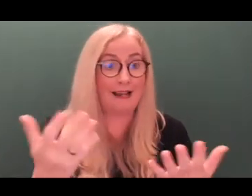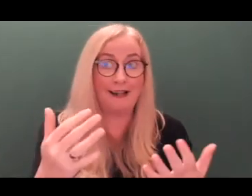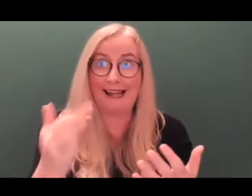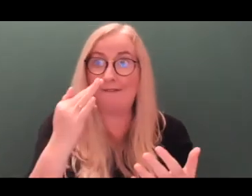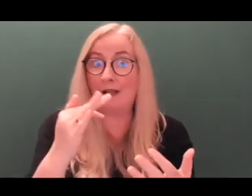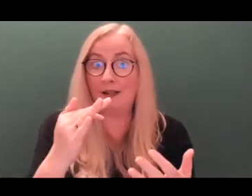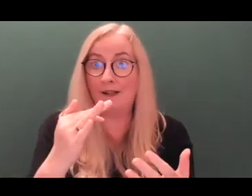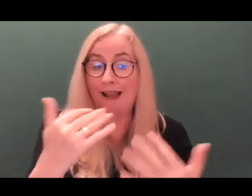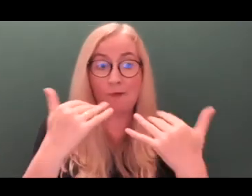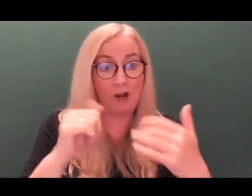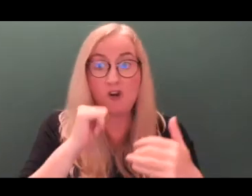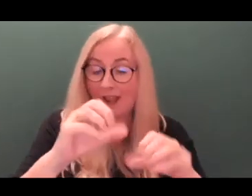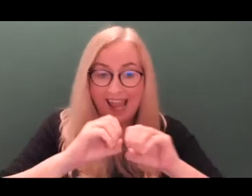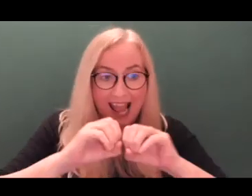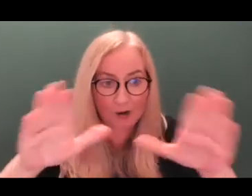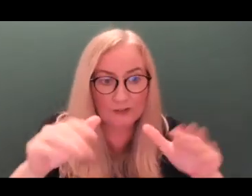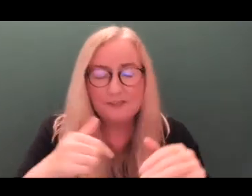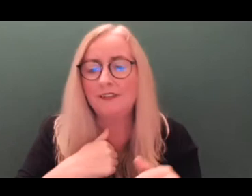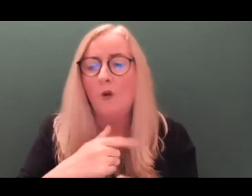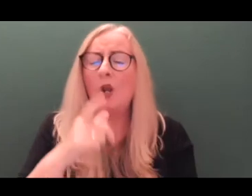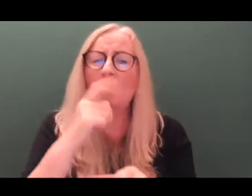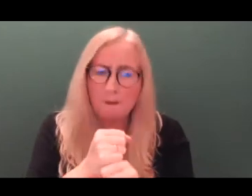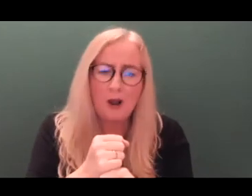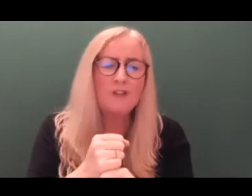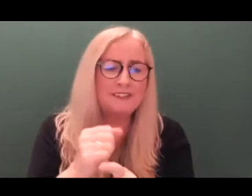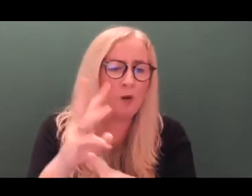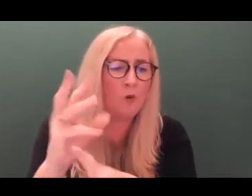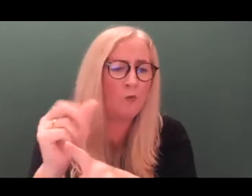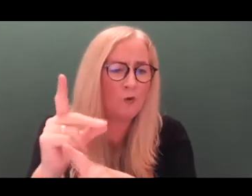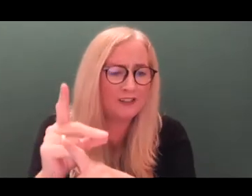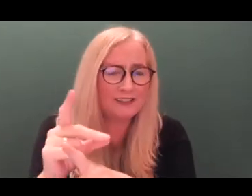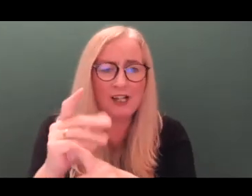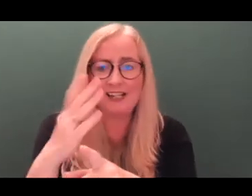that I know we have talked a lot about wards, but it's much more than wardship, there is thousands